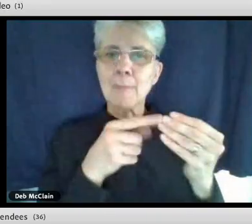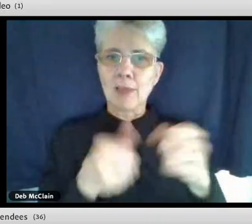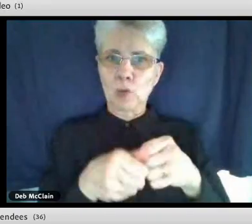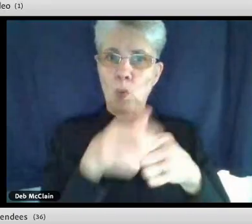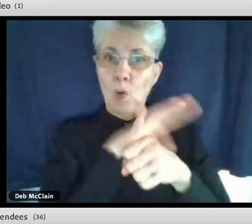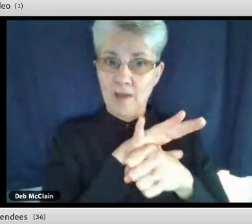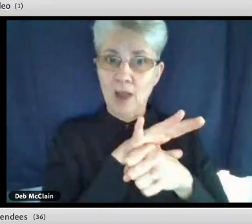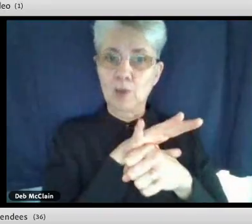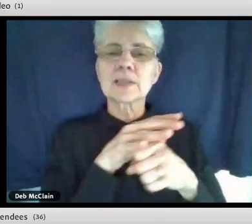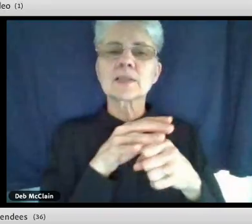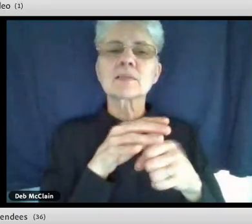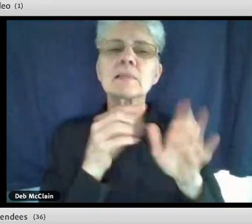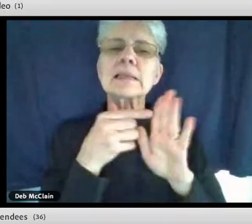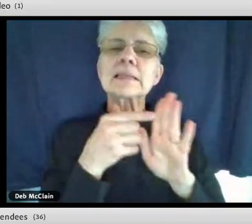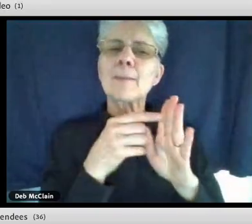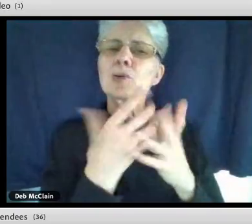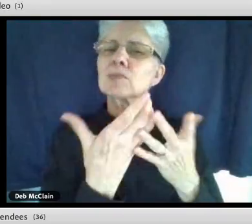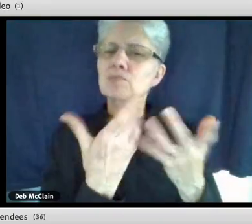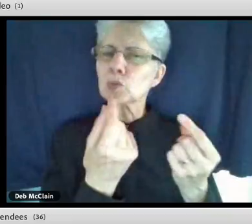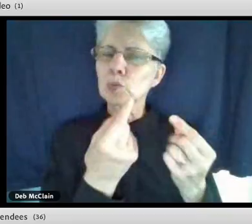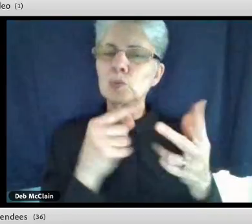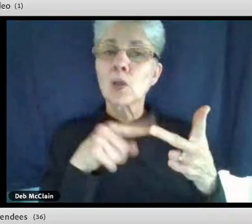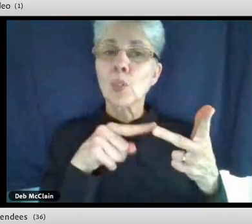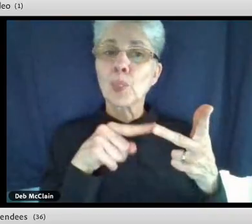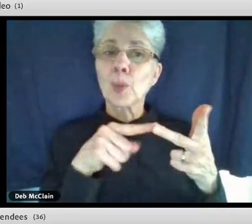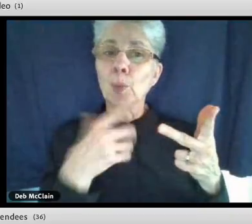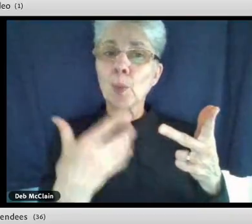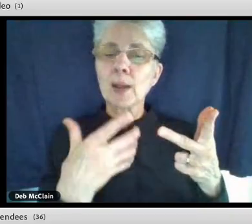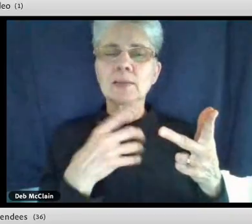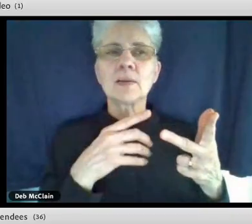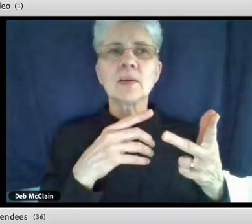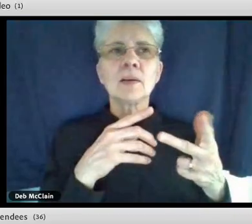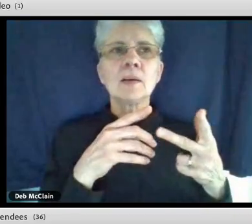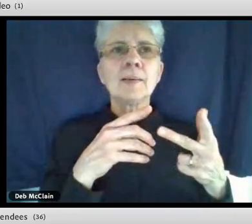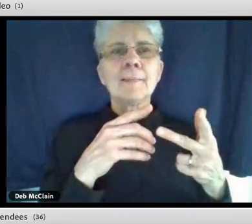that have provided information on coronavirus and some examples of that,